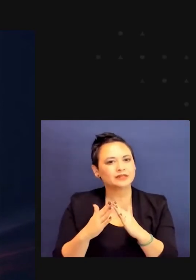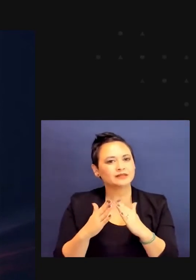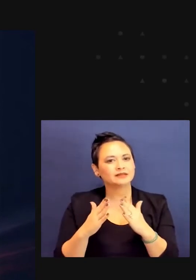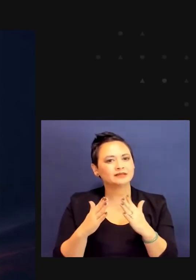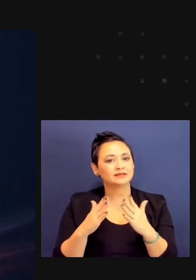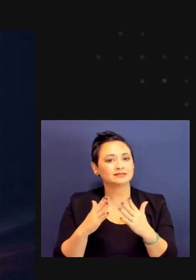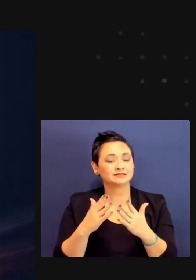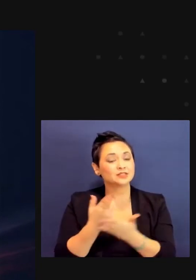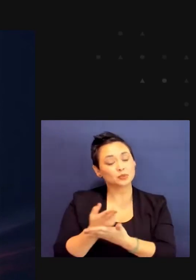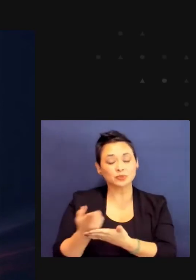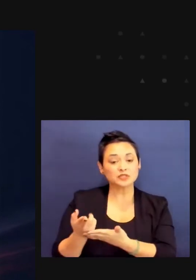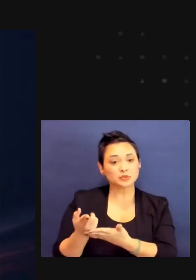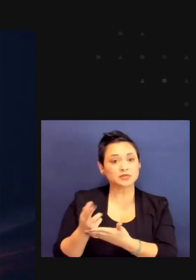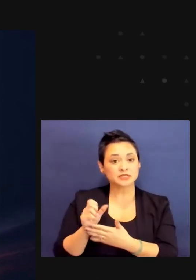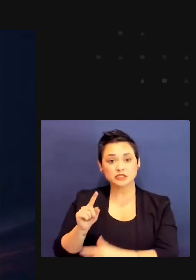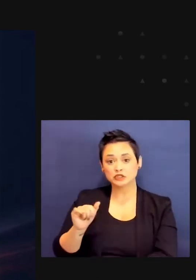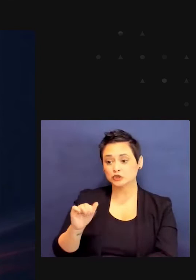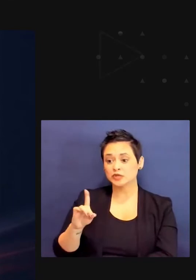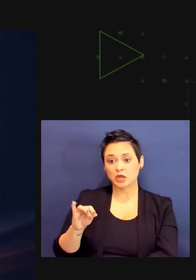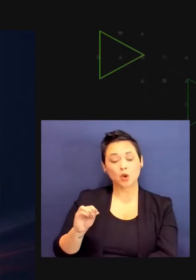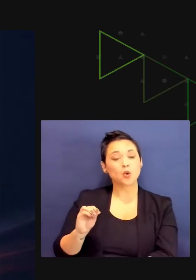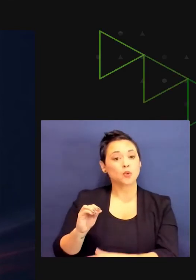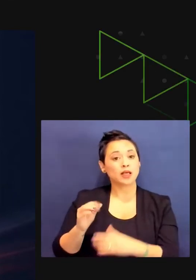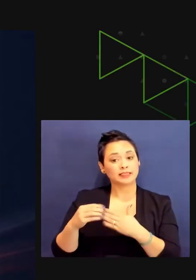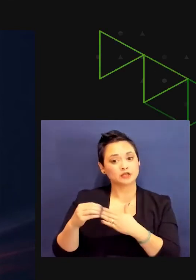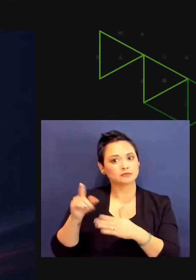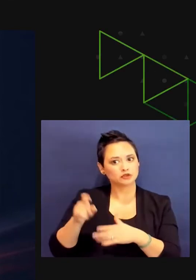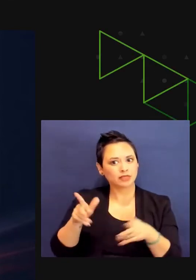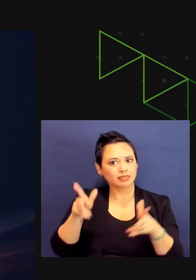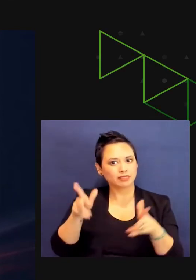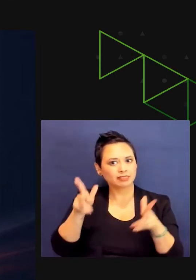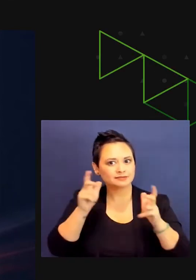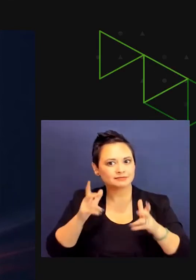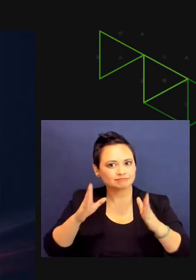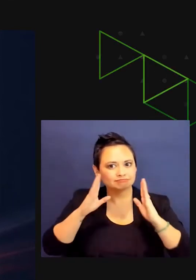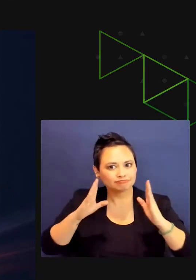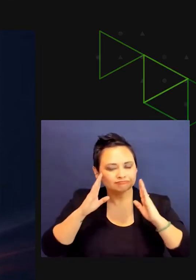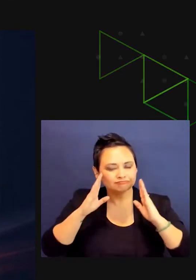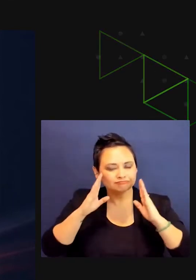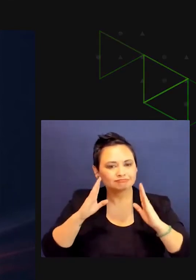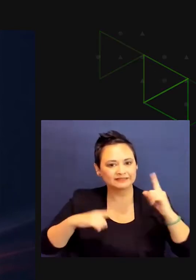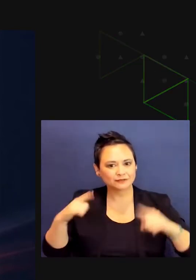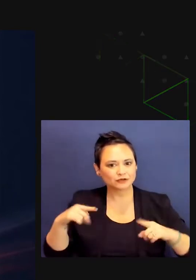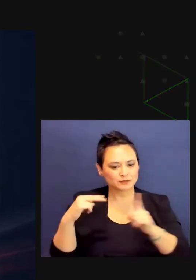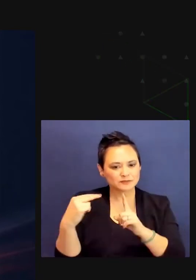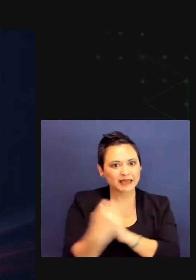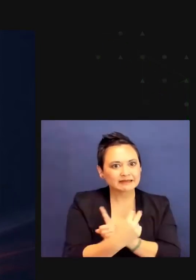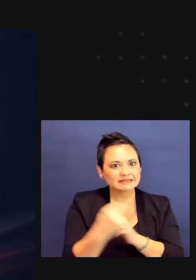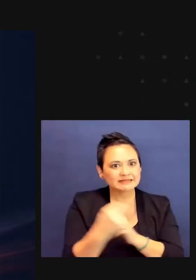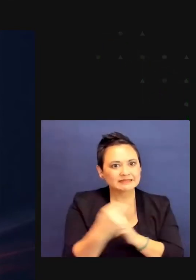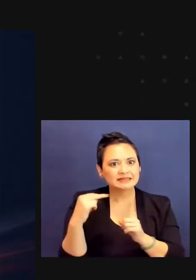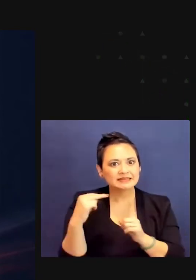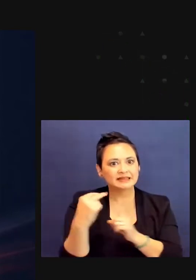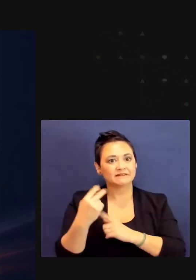to get different perspectives on evolving the culture within the team and developing a more welcoming community.